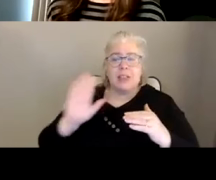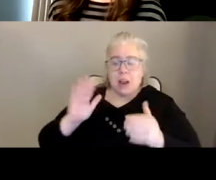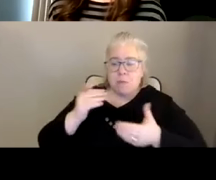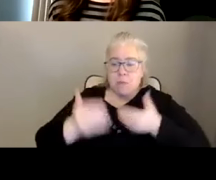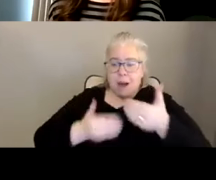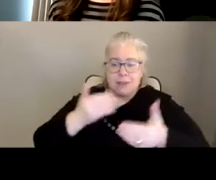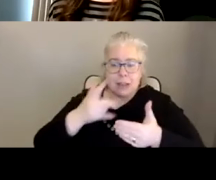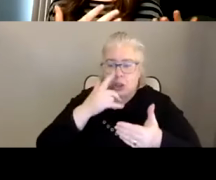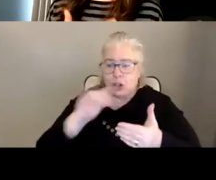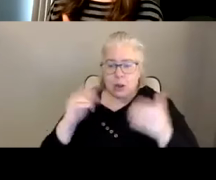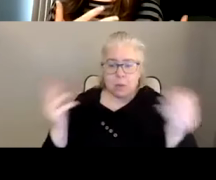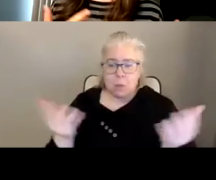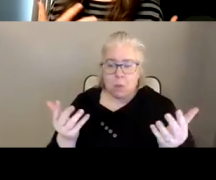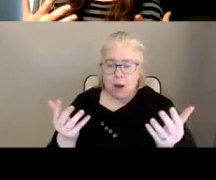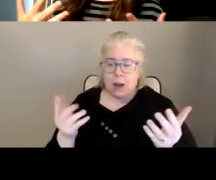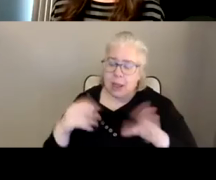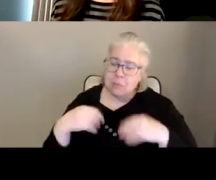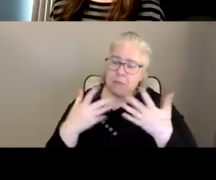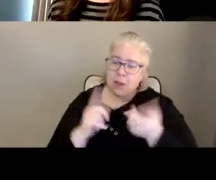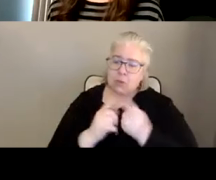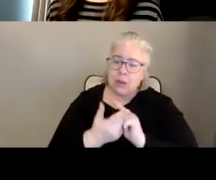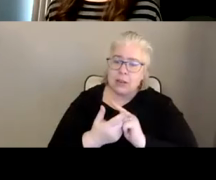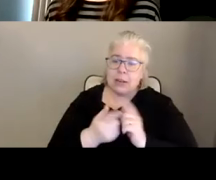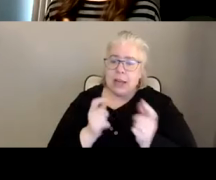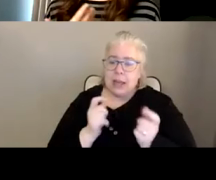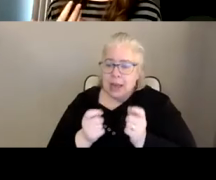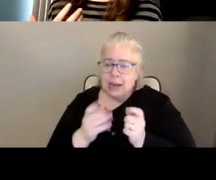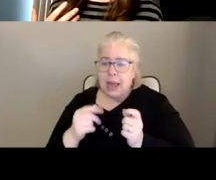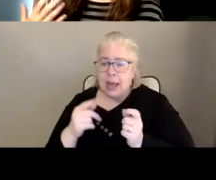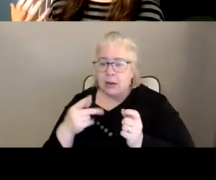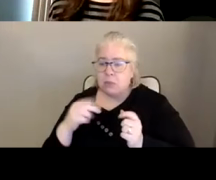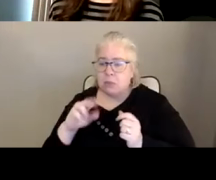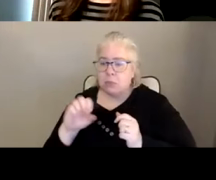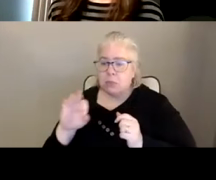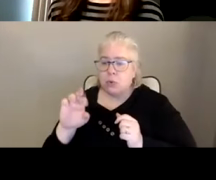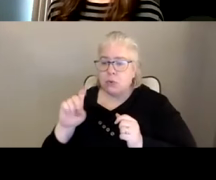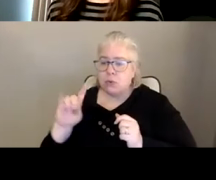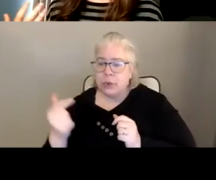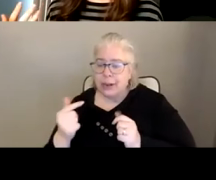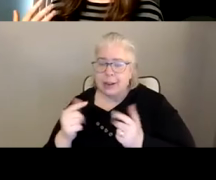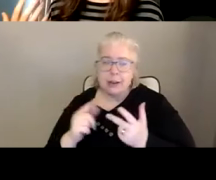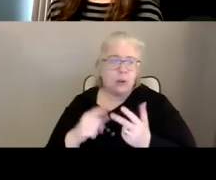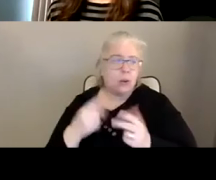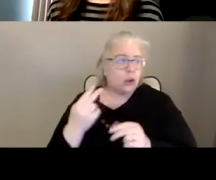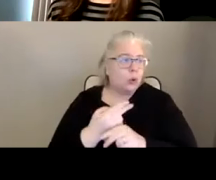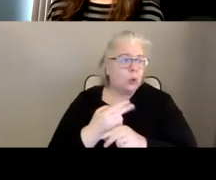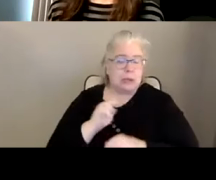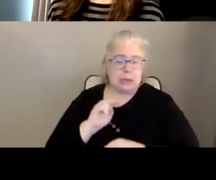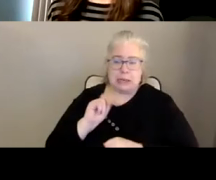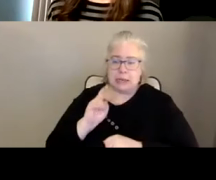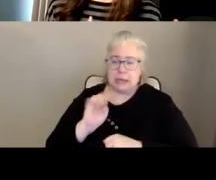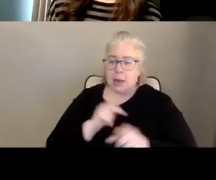Are they providing translation, editing and proofreading? Are they using native professional translators